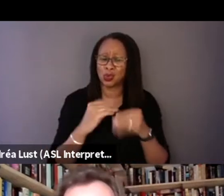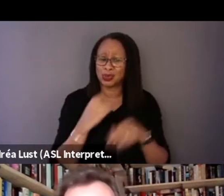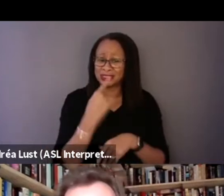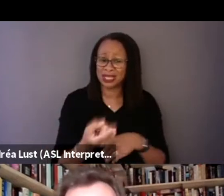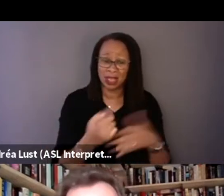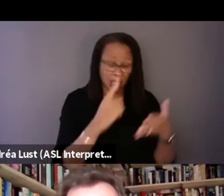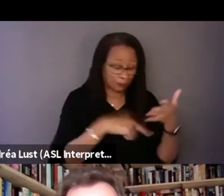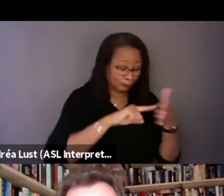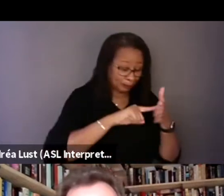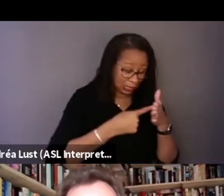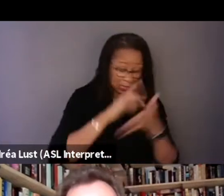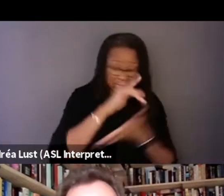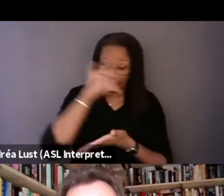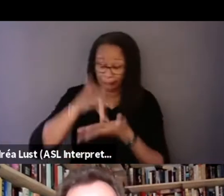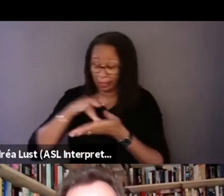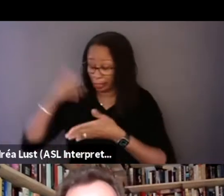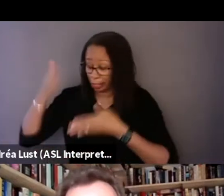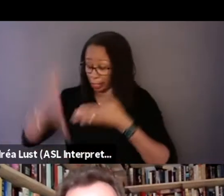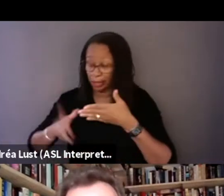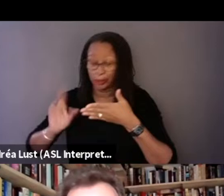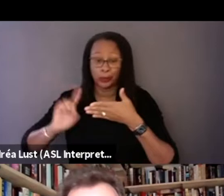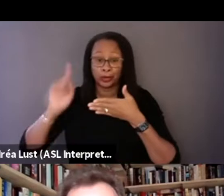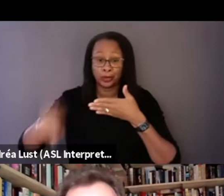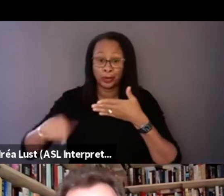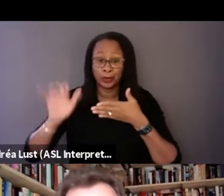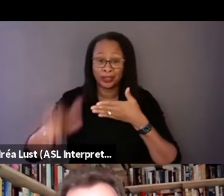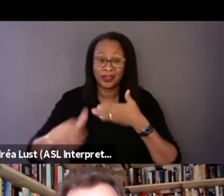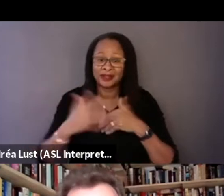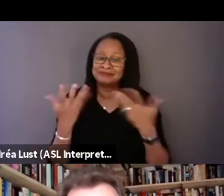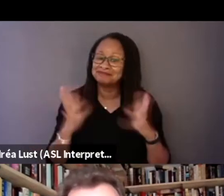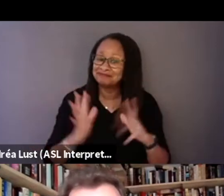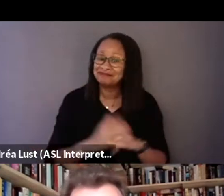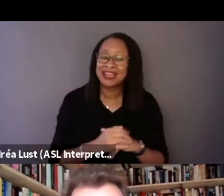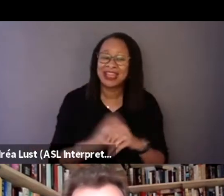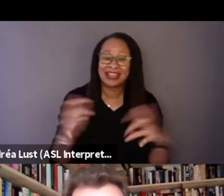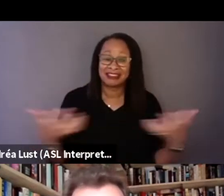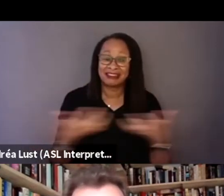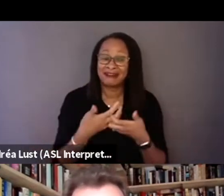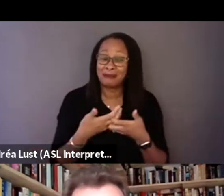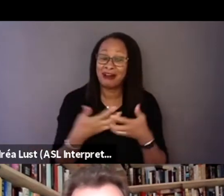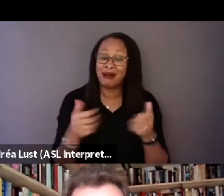What's your middle? Where are you going? And they combine that with a lot of freedom.